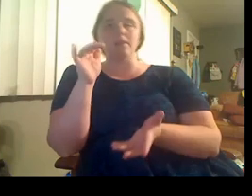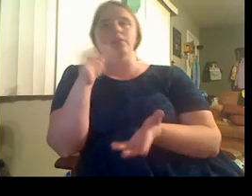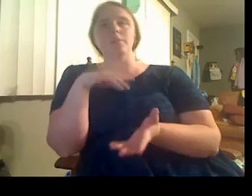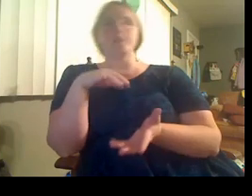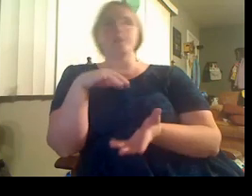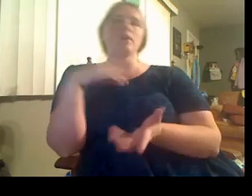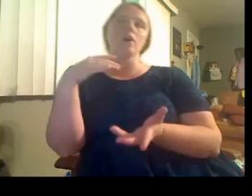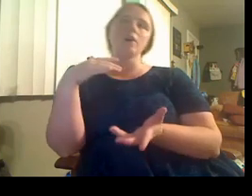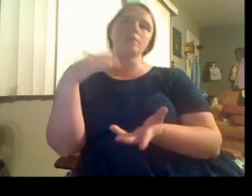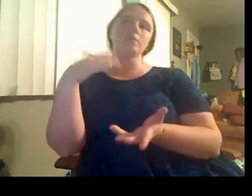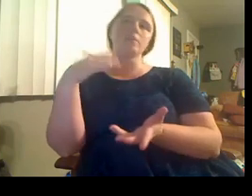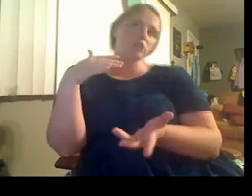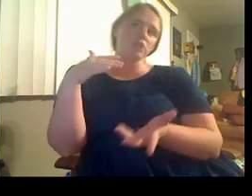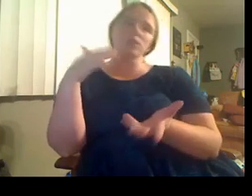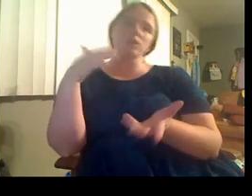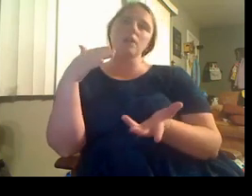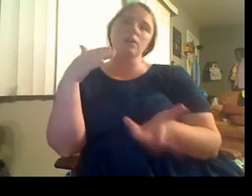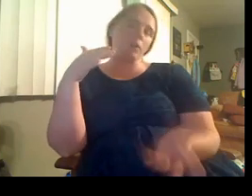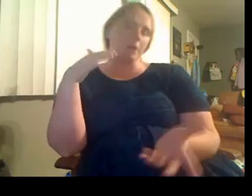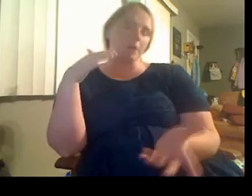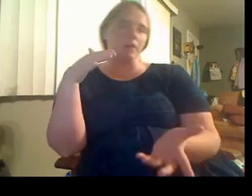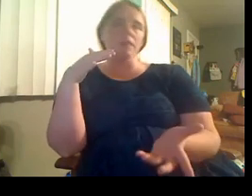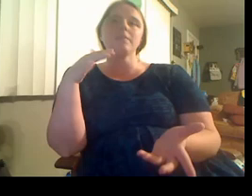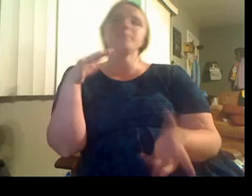and our SELPAS, are our Special Education Local Plan Areas.